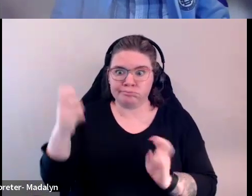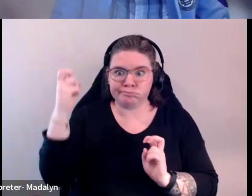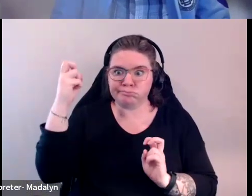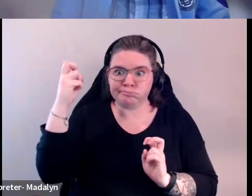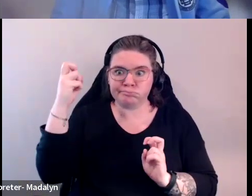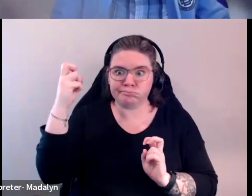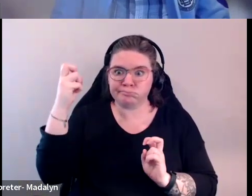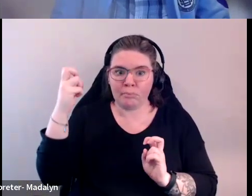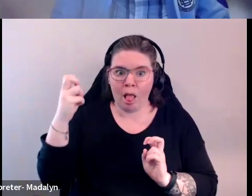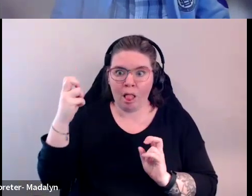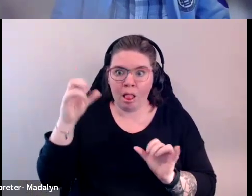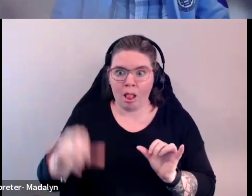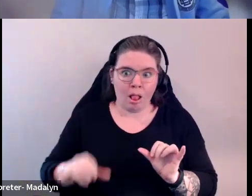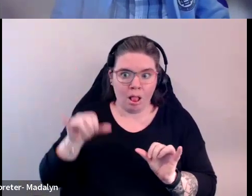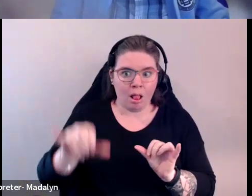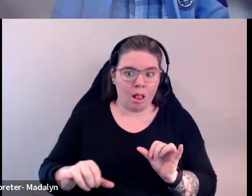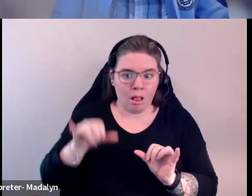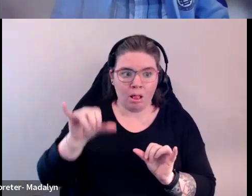Tom Olin: So that's a it's a really interesting